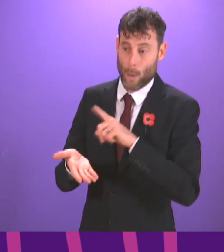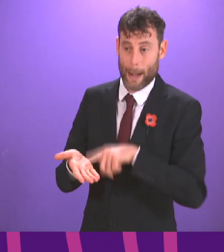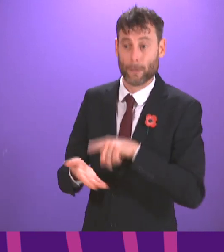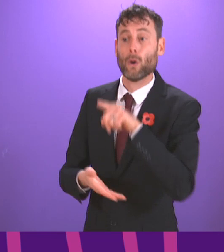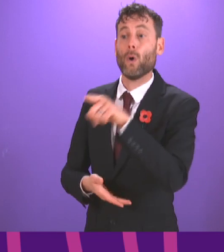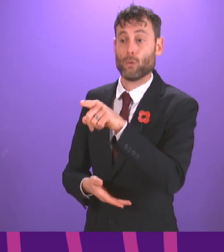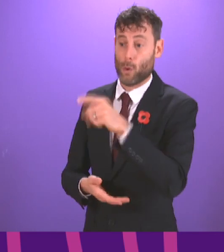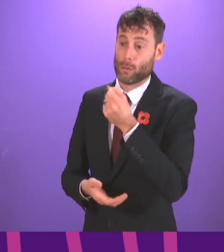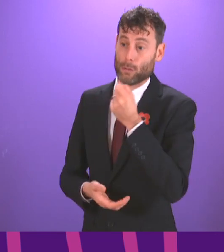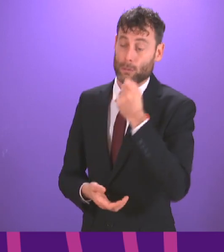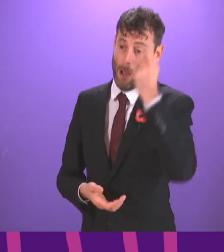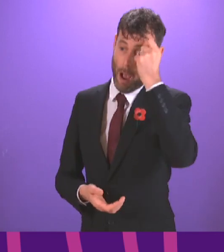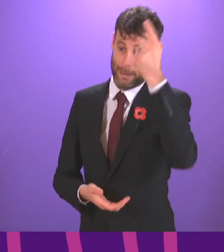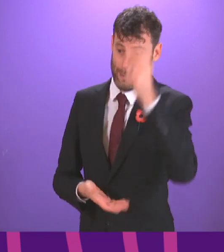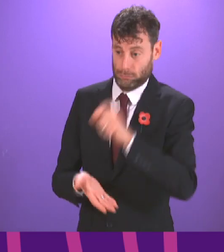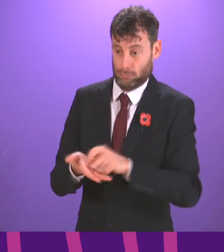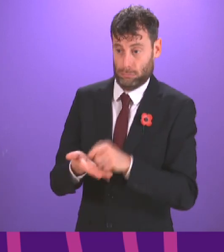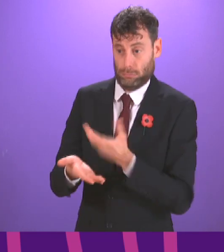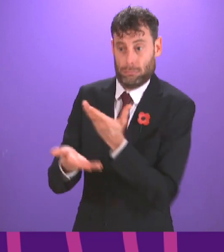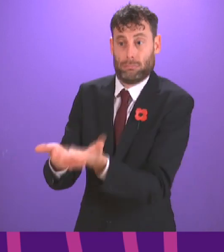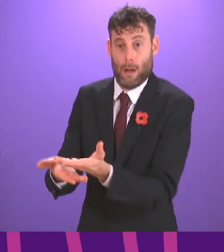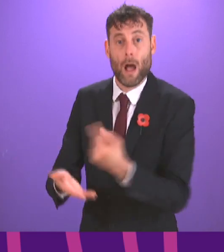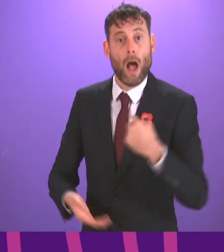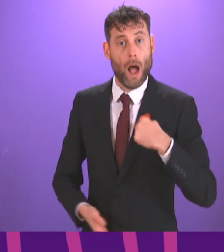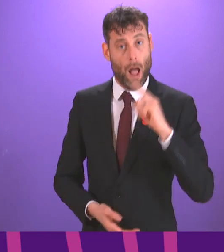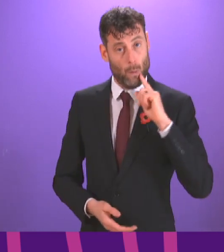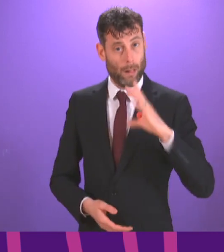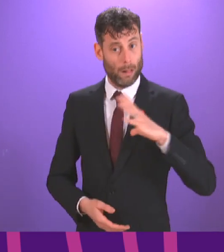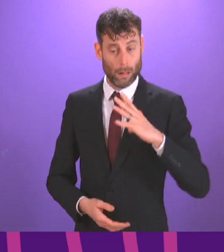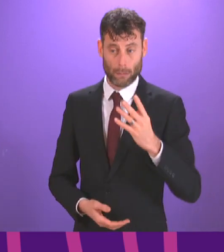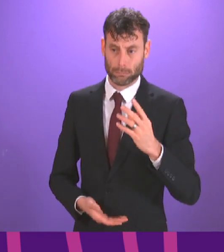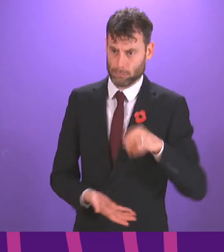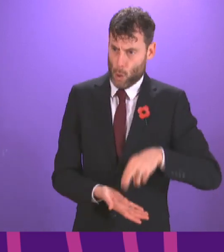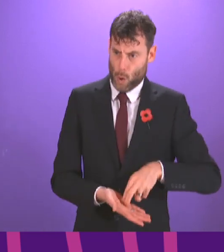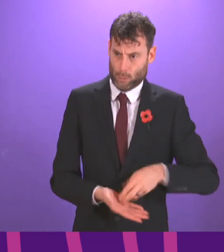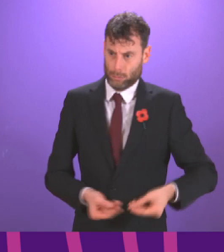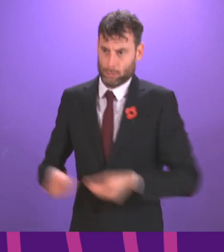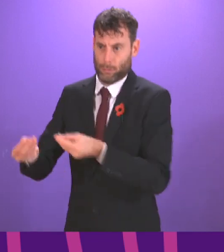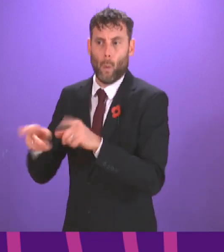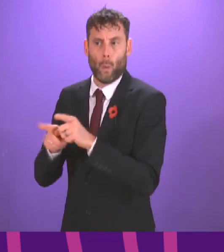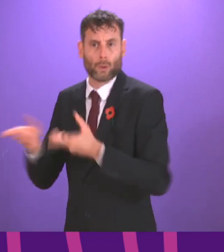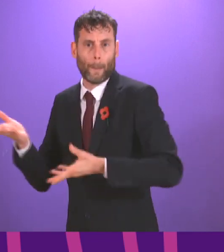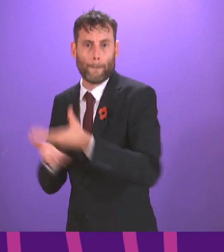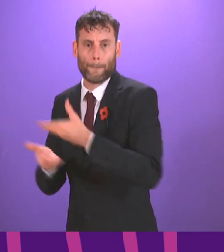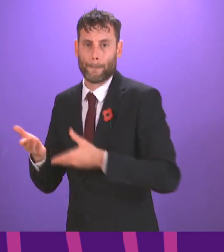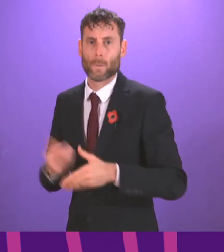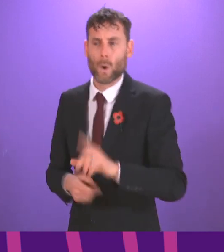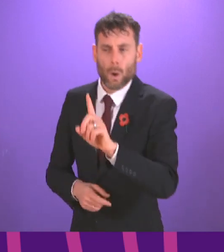her proposal through her business manager. I will also note it and bring it to the bureau. I remind all—